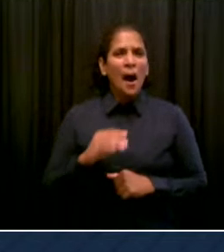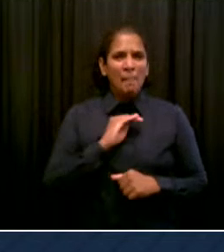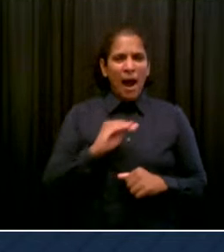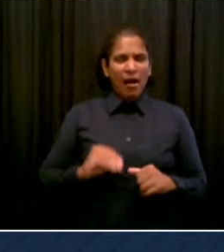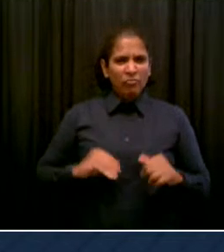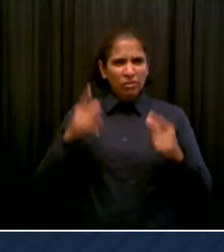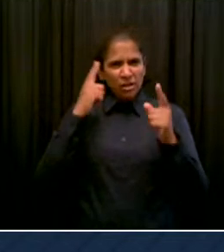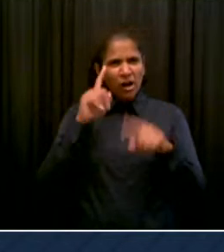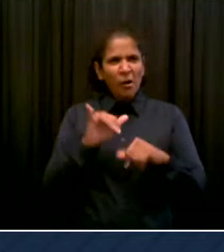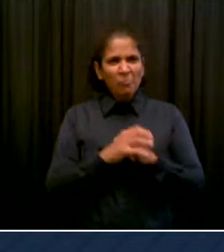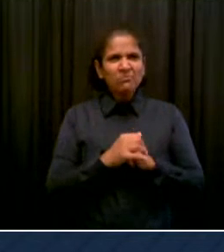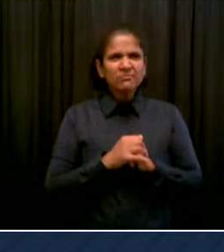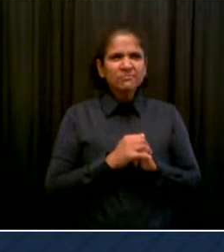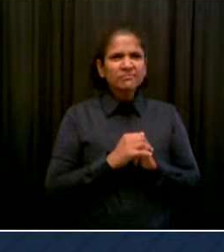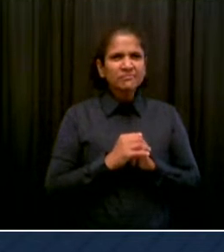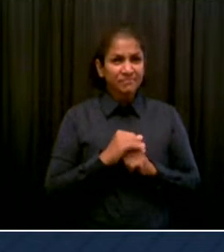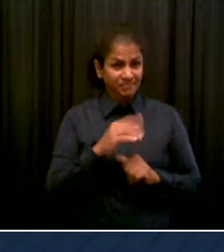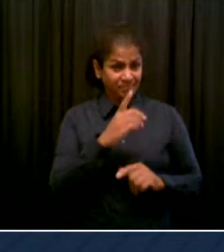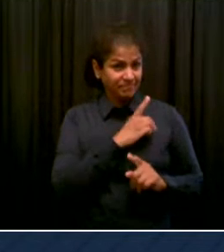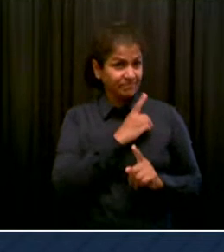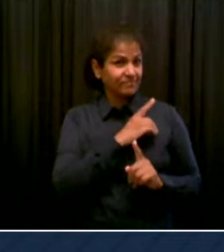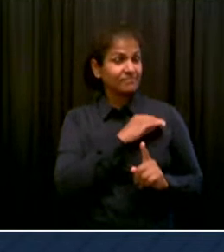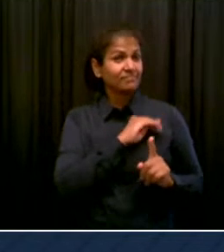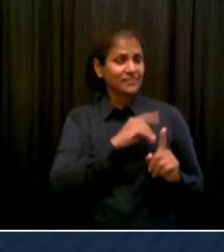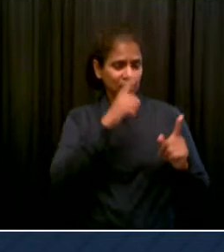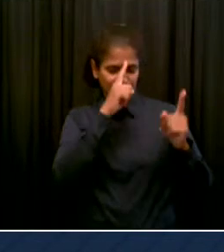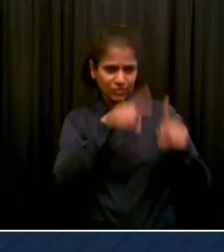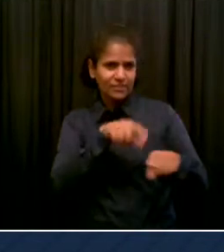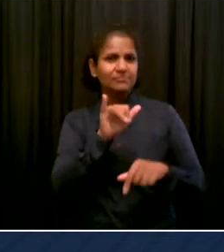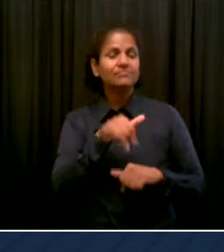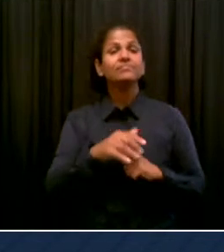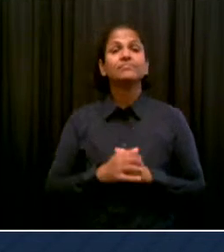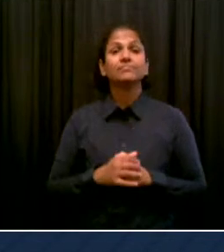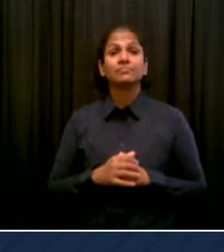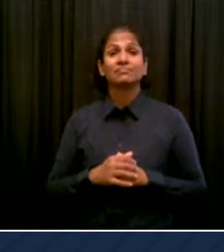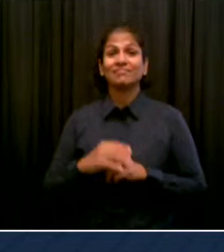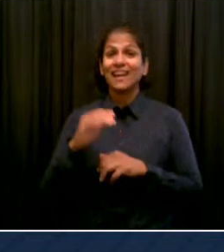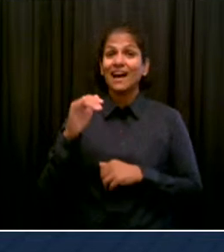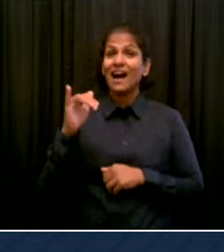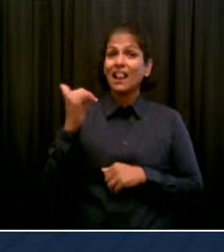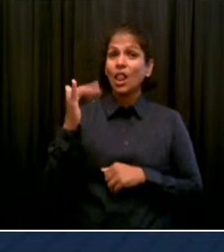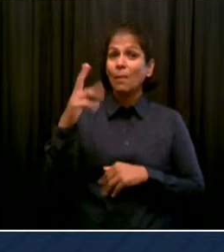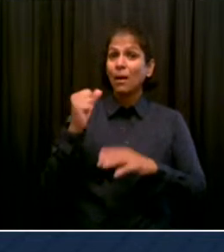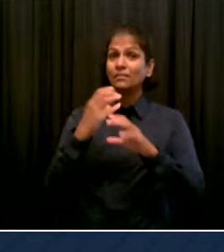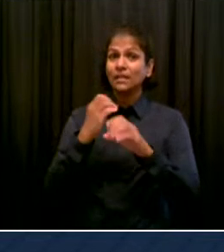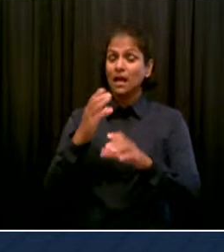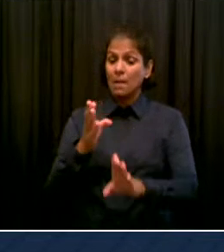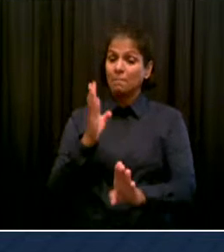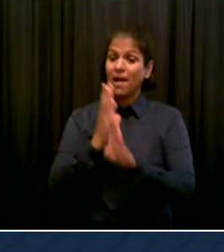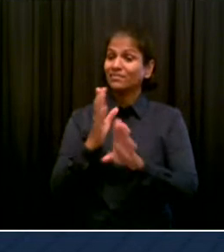I AM HERE, CAN YOU HEAR ME? CAN YOU HEAR ME NOW, CAN YOU HER AME N? OW GREAT MASS.